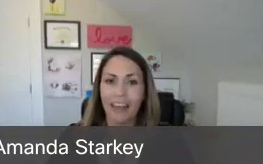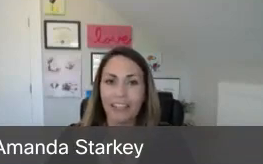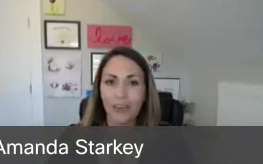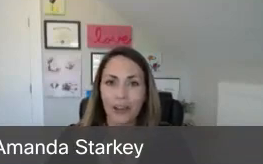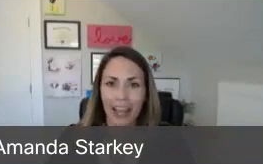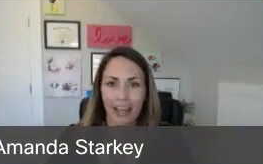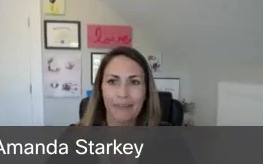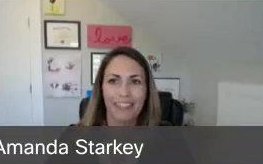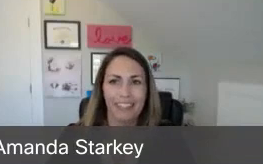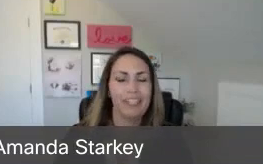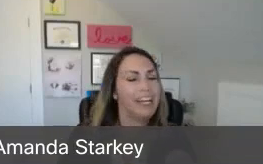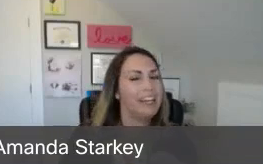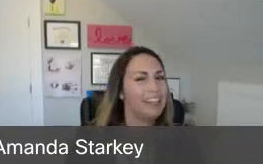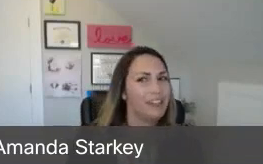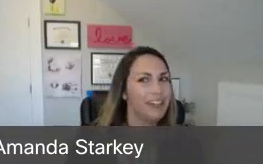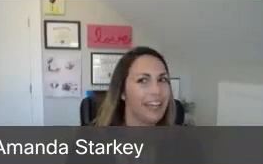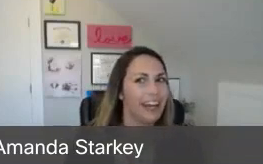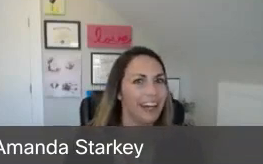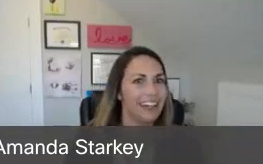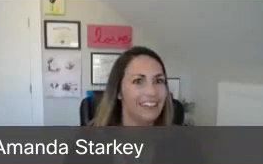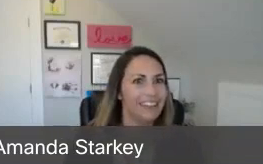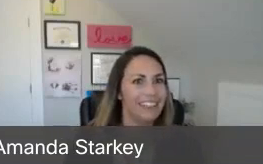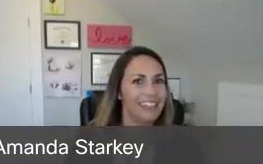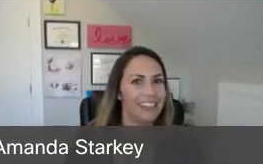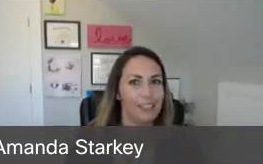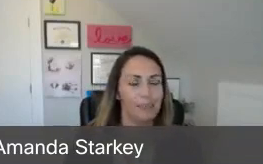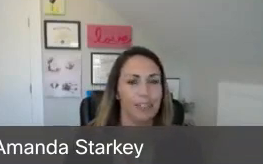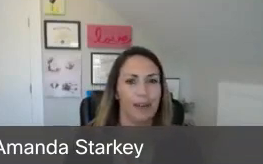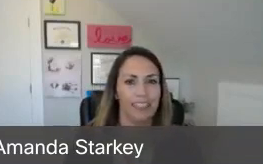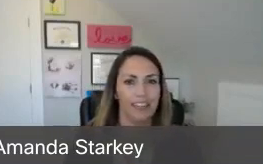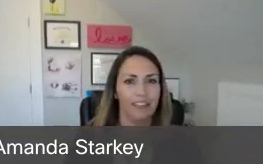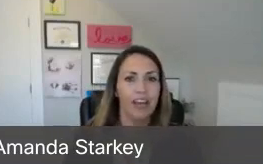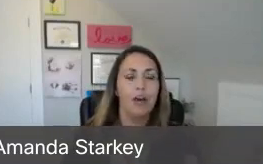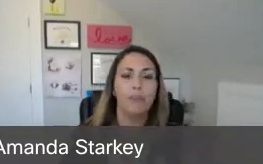And that's okay because I'm going to hand things over to Kerry to give the DDS's perspective,